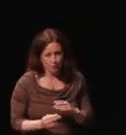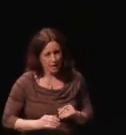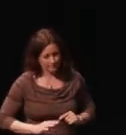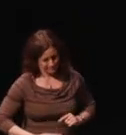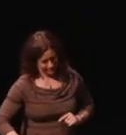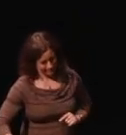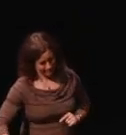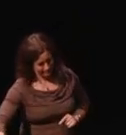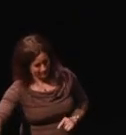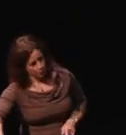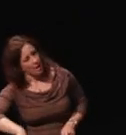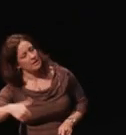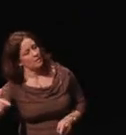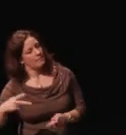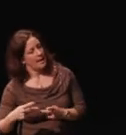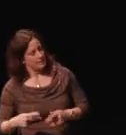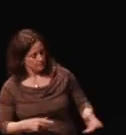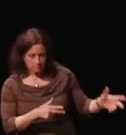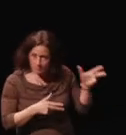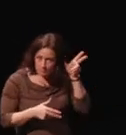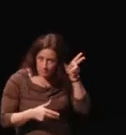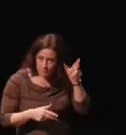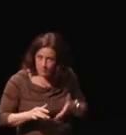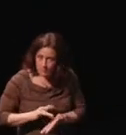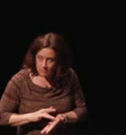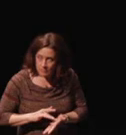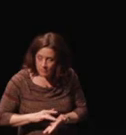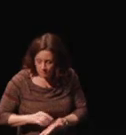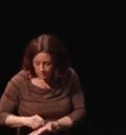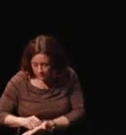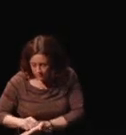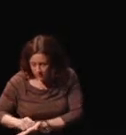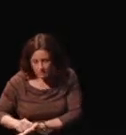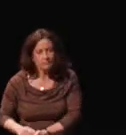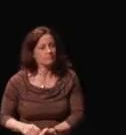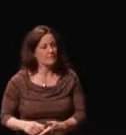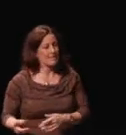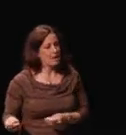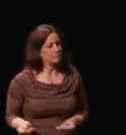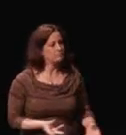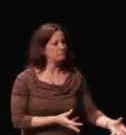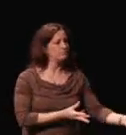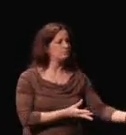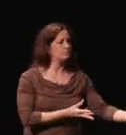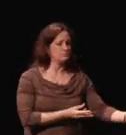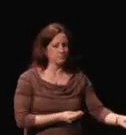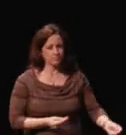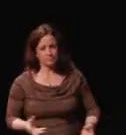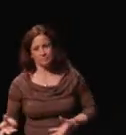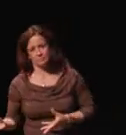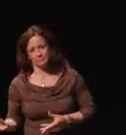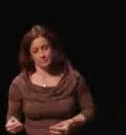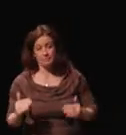I'm curiously sorry, since the middle ages, people have played Blind Chess,